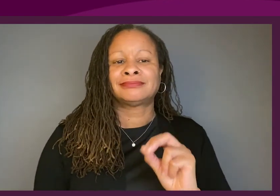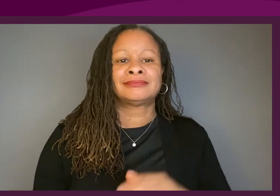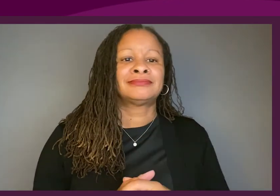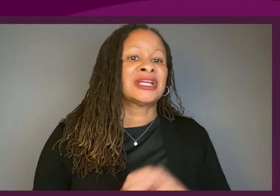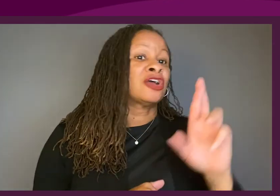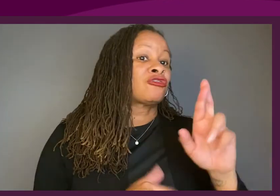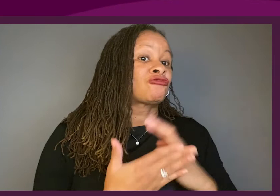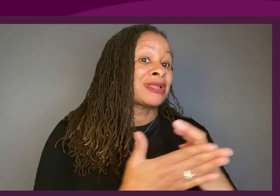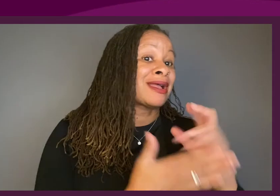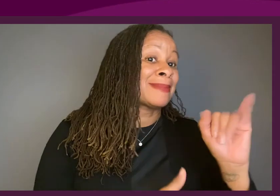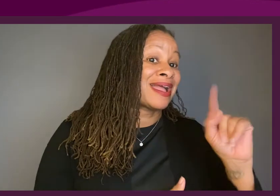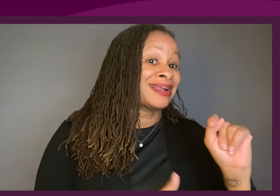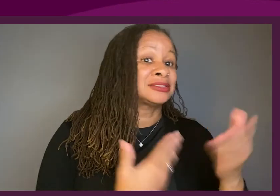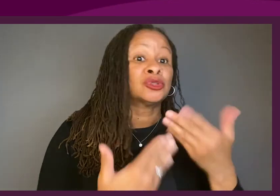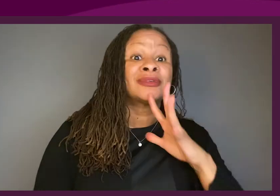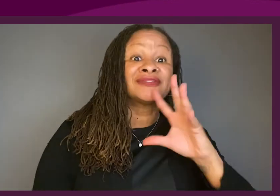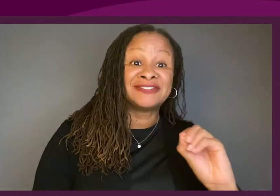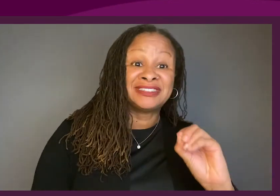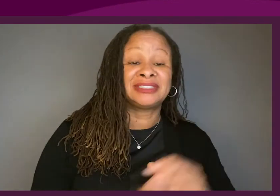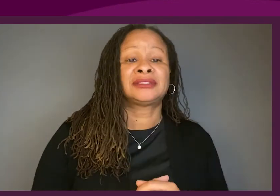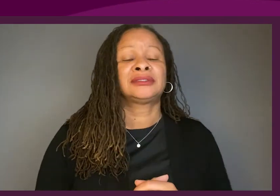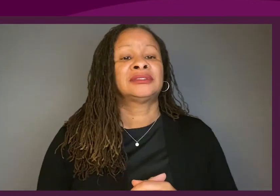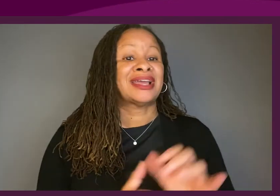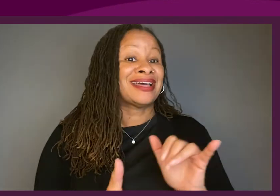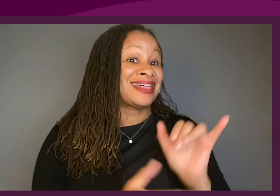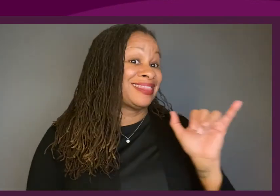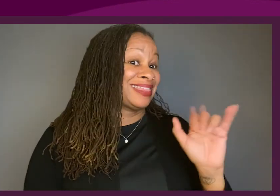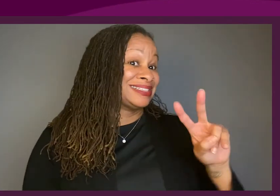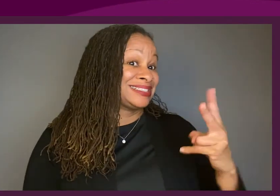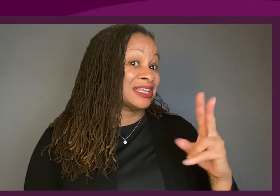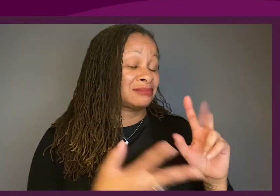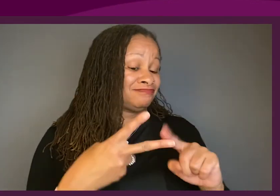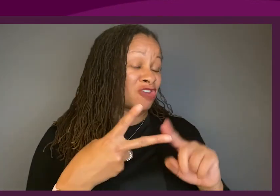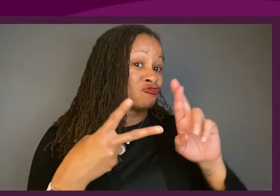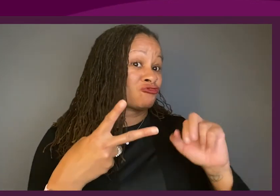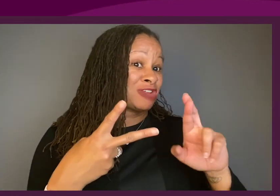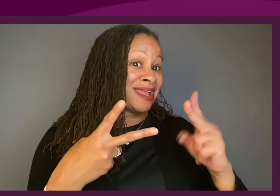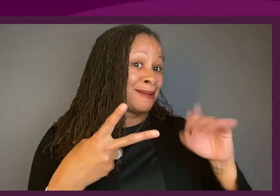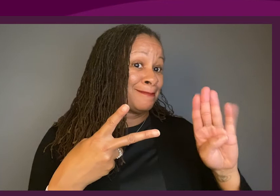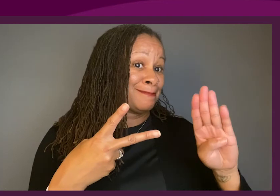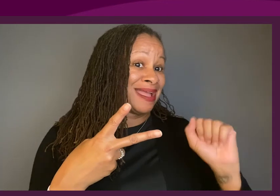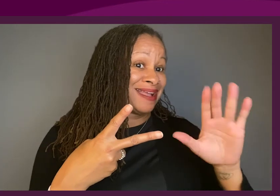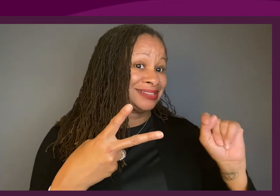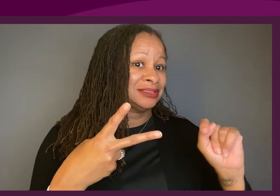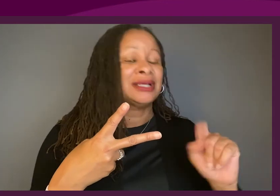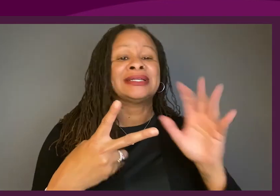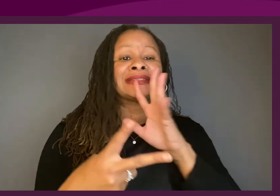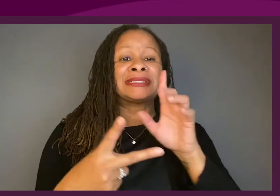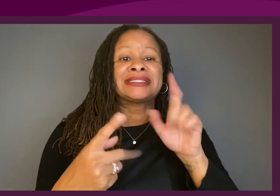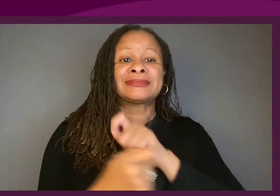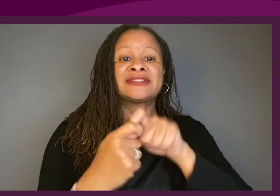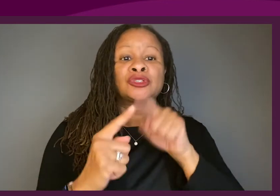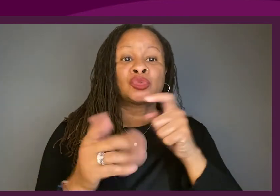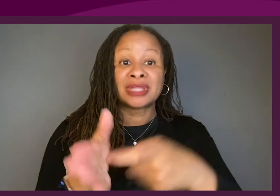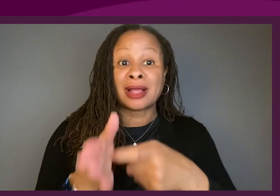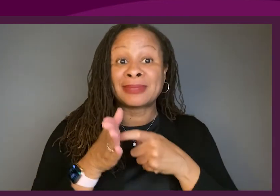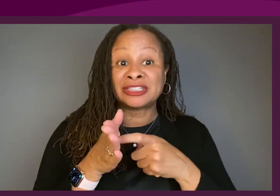has whether they are conducting activities, meaning that the federal government is directly